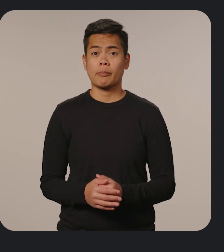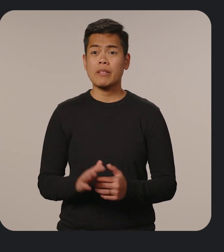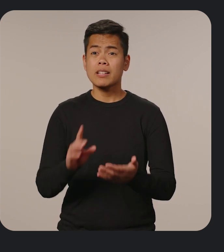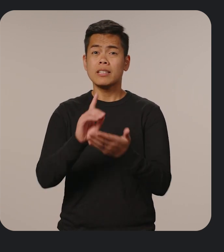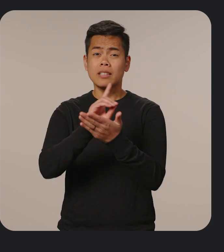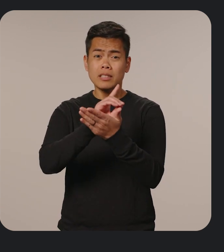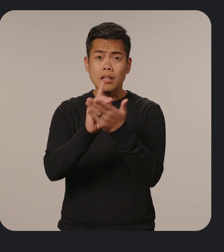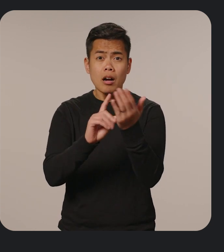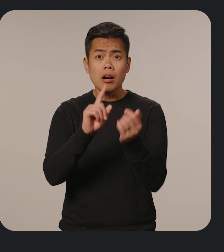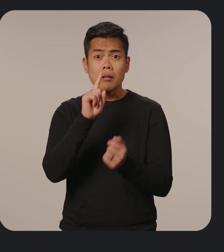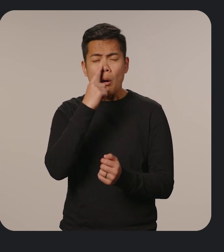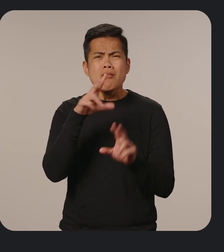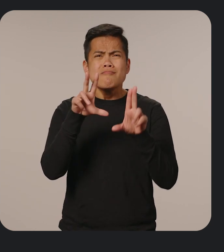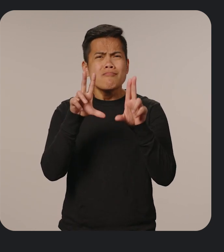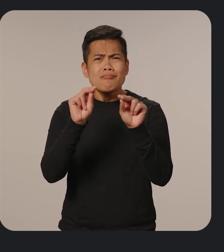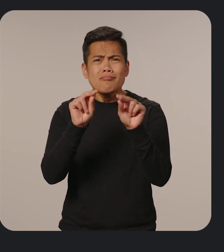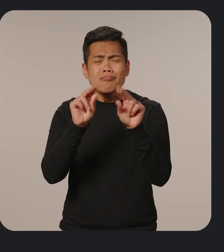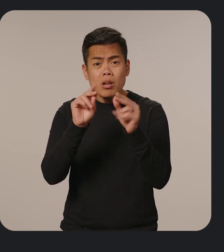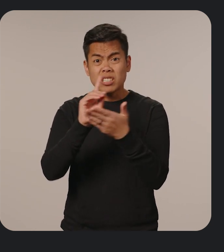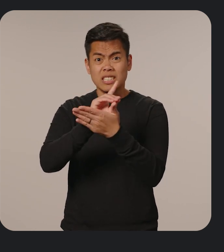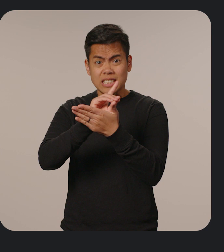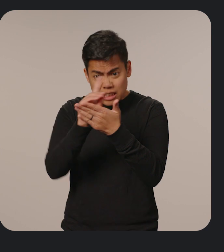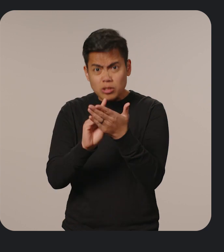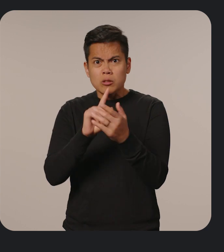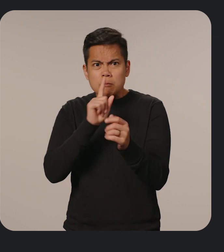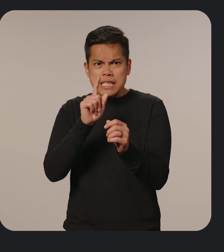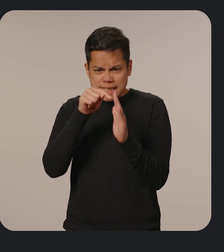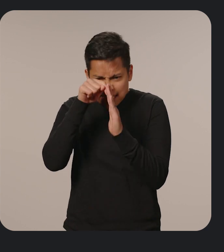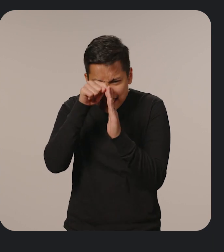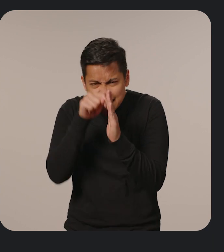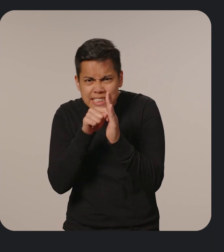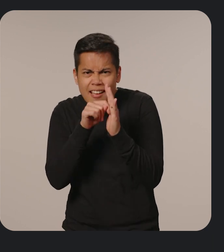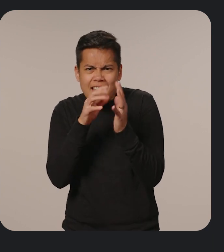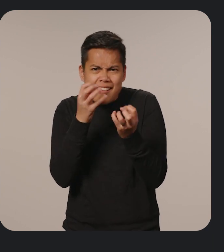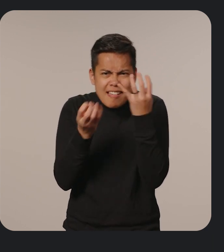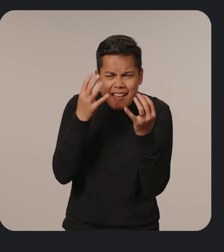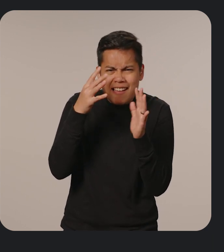It kills me when the little stuff doesn't line up, but does everything have to be exactly the same?